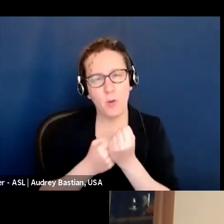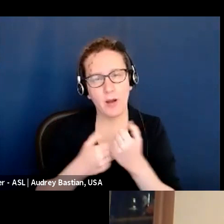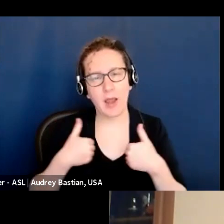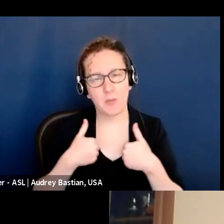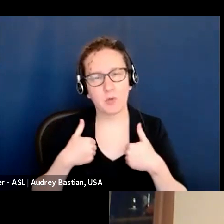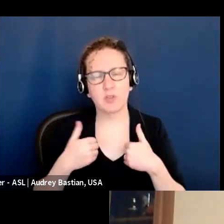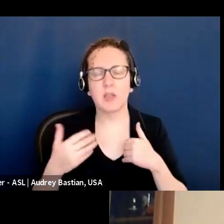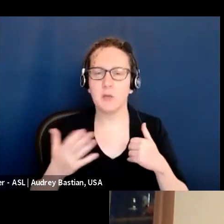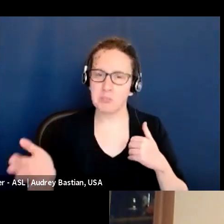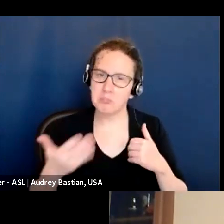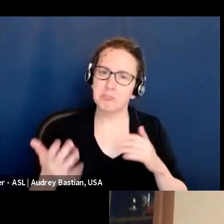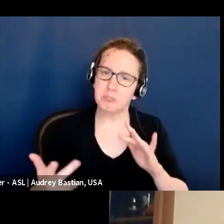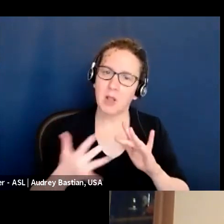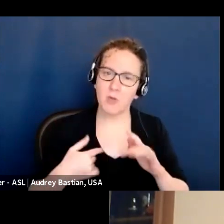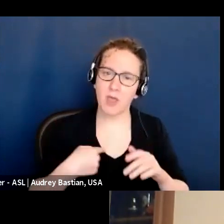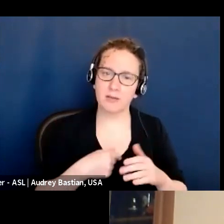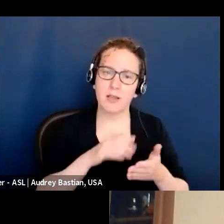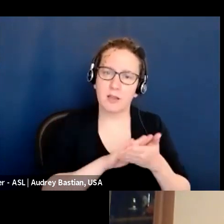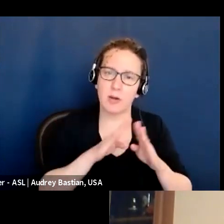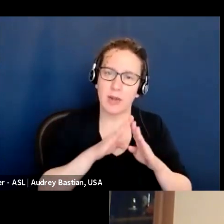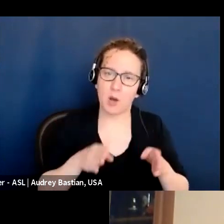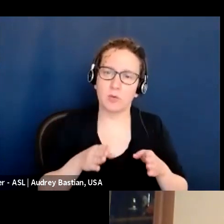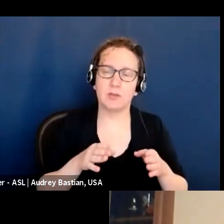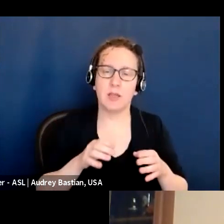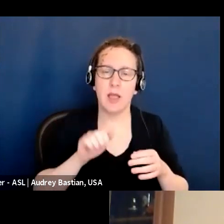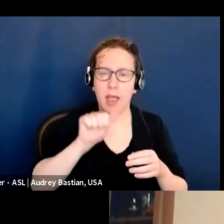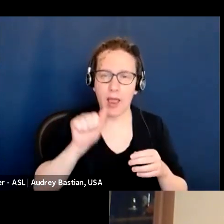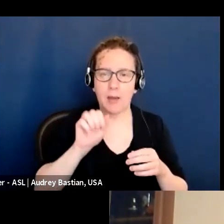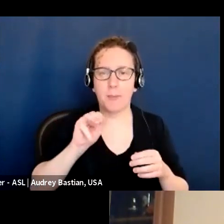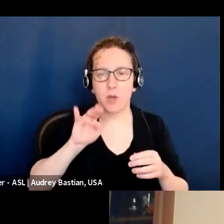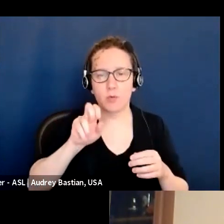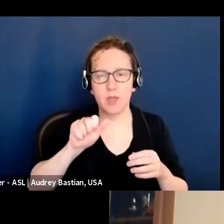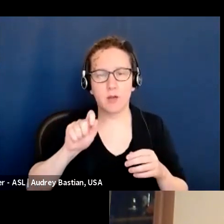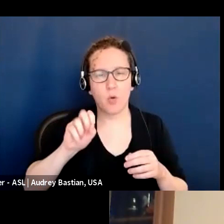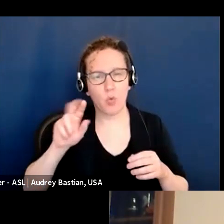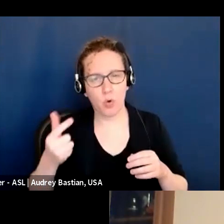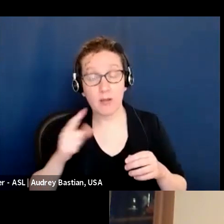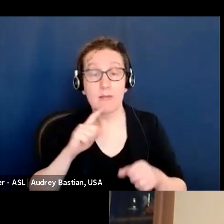us, clearinghouse.miusa.org with those questions. It's definitely possible for people to go abroad